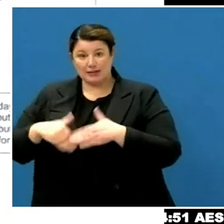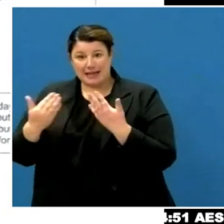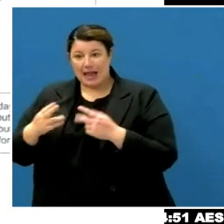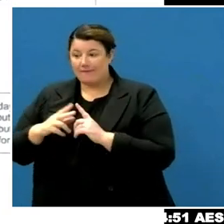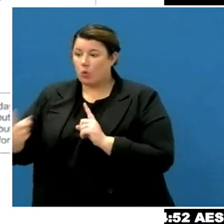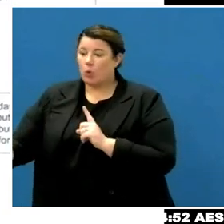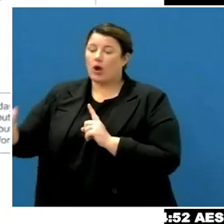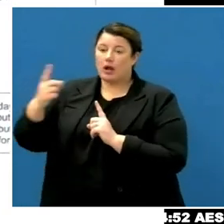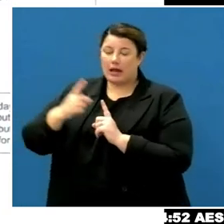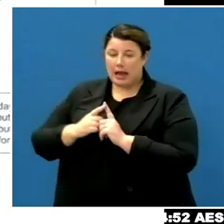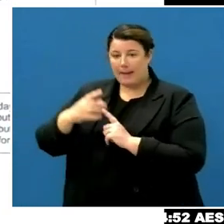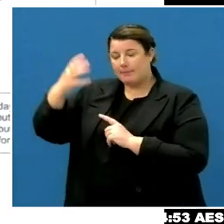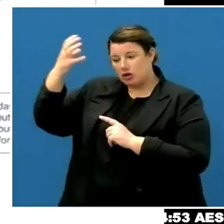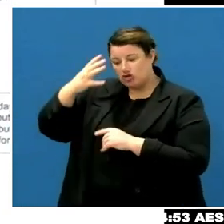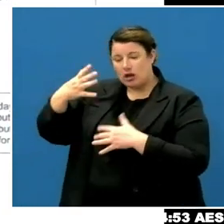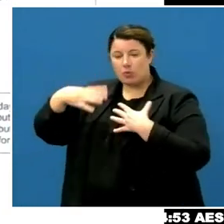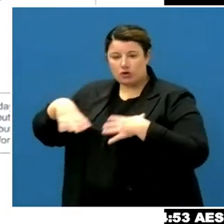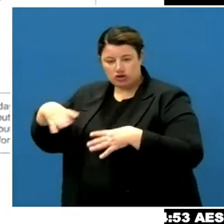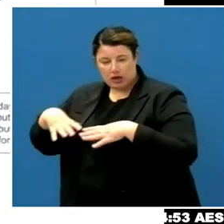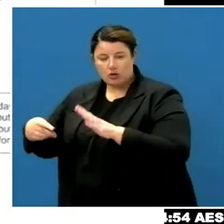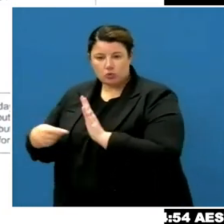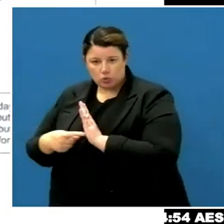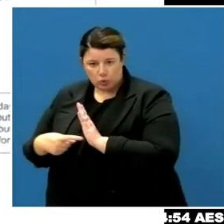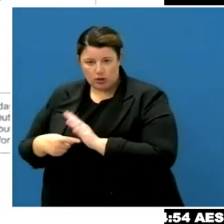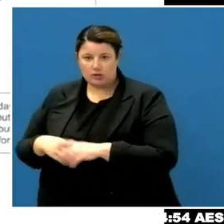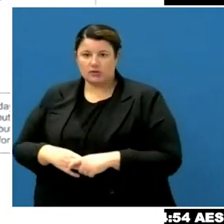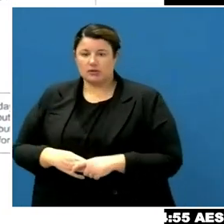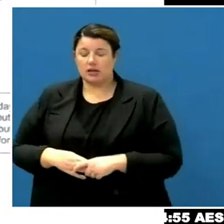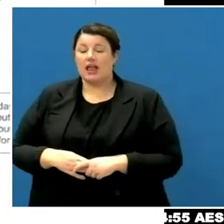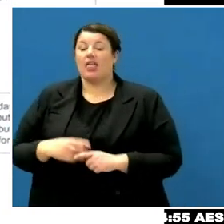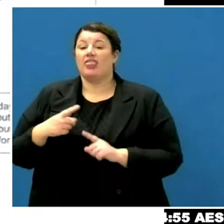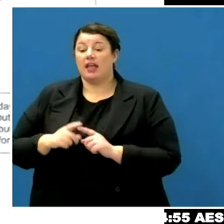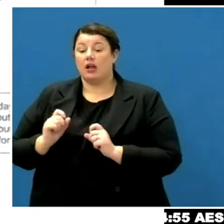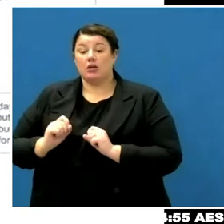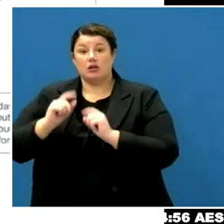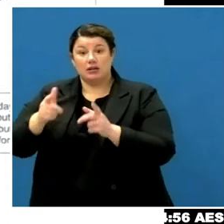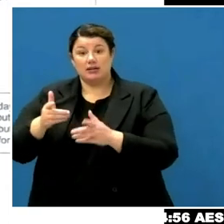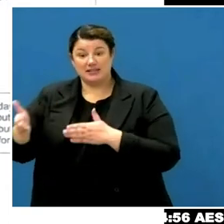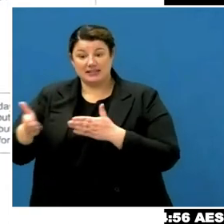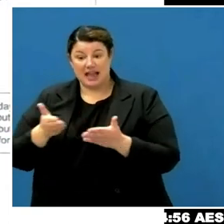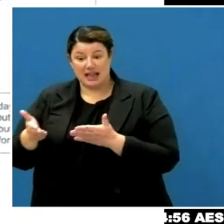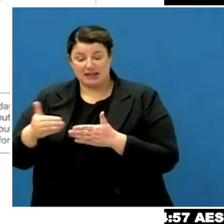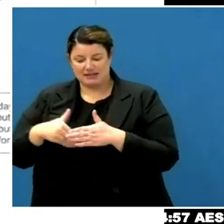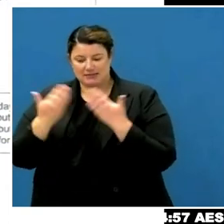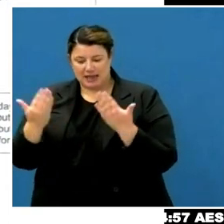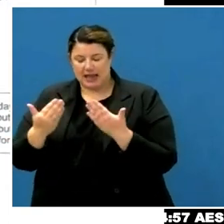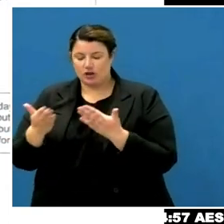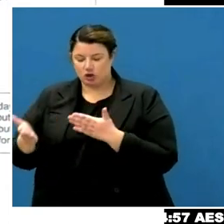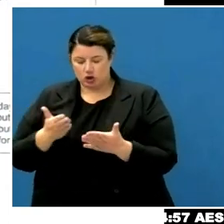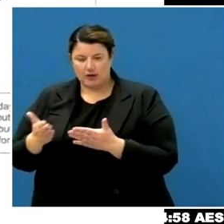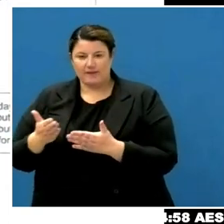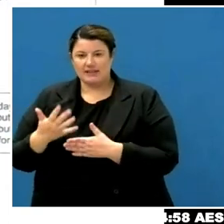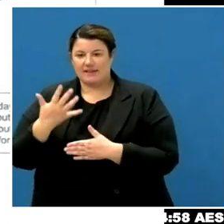of personal care, five days per week, equals 12.5 hours per week, 52 weeks."